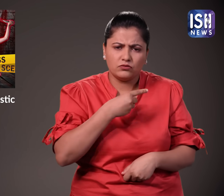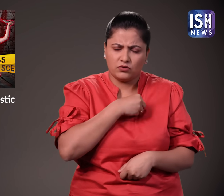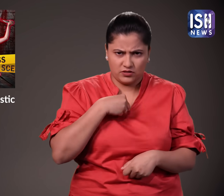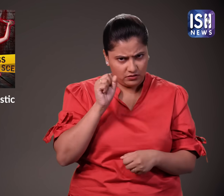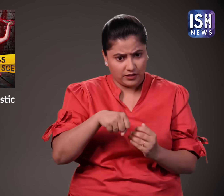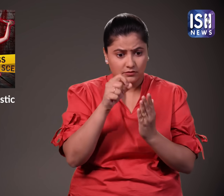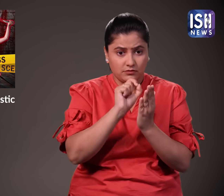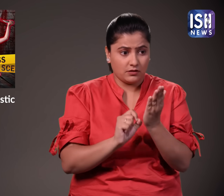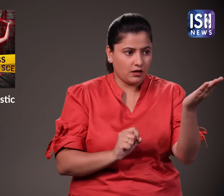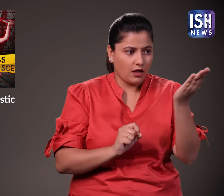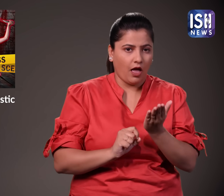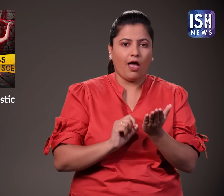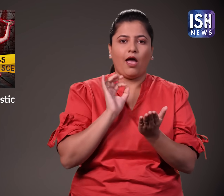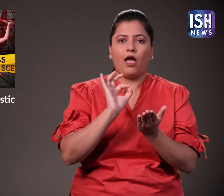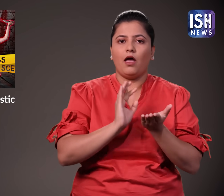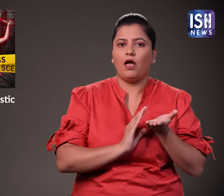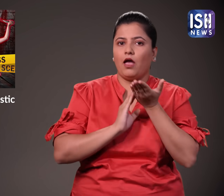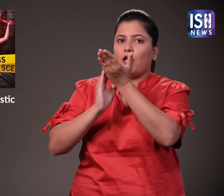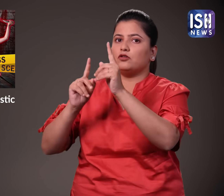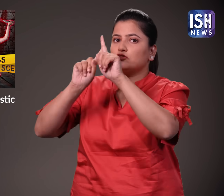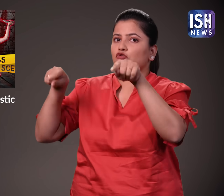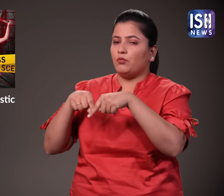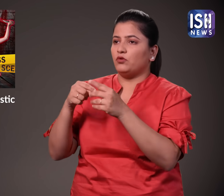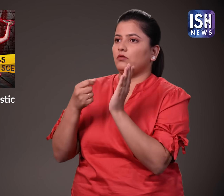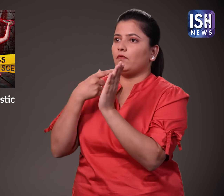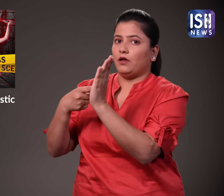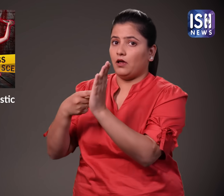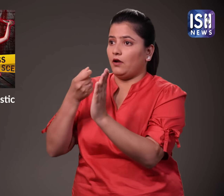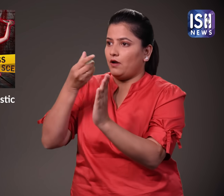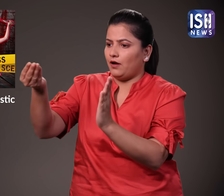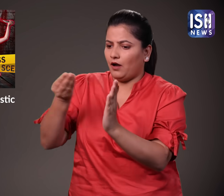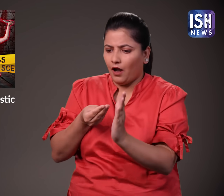The doctor prescribed the sedative and she used the prescription to buy it.